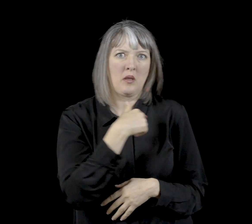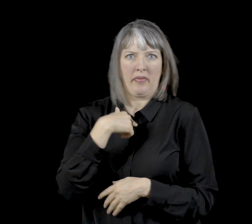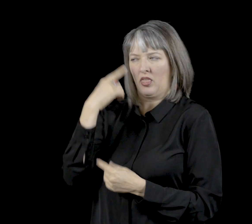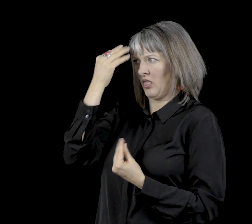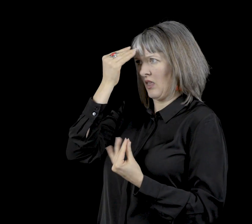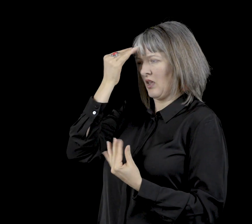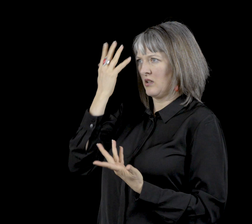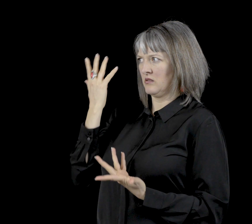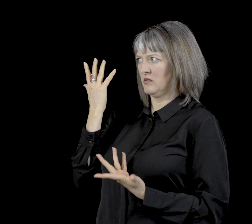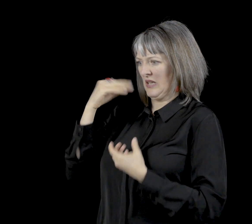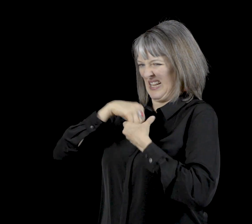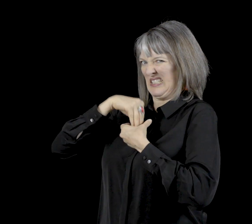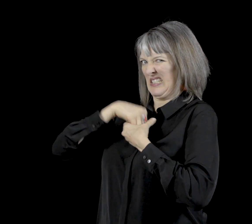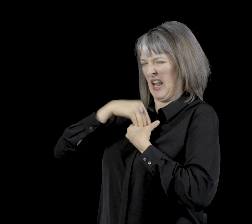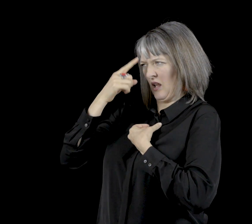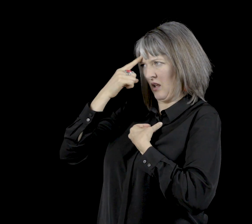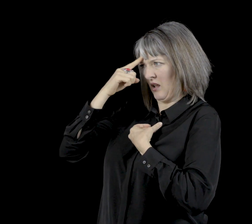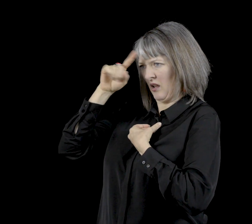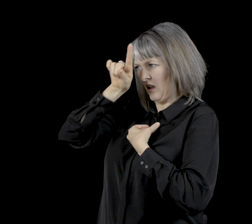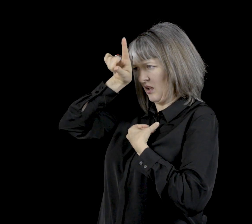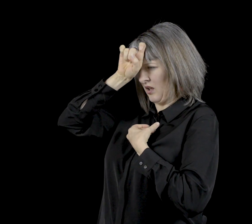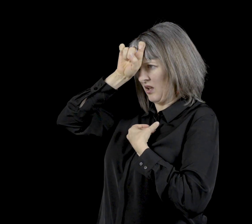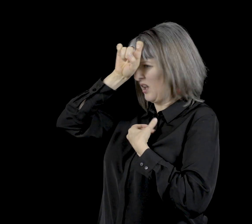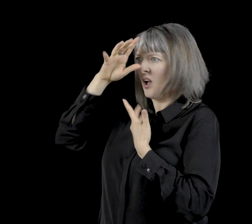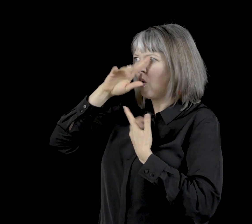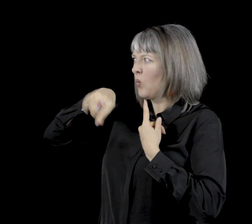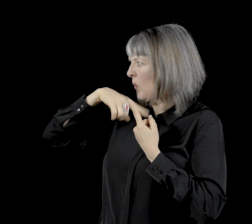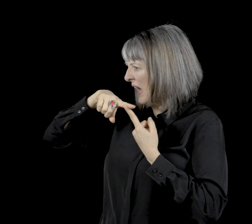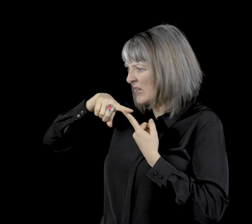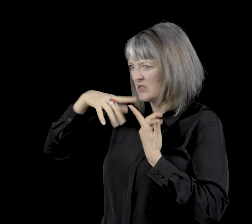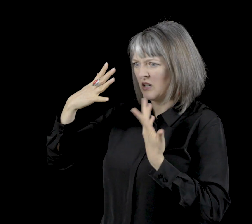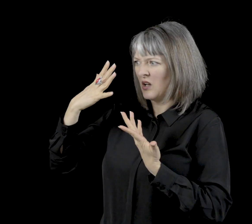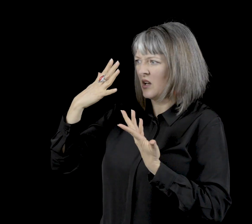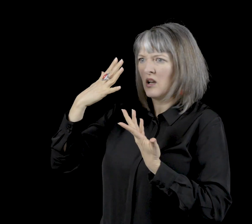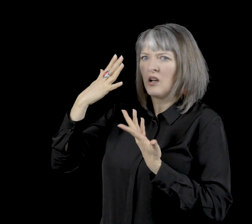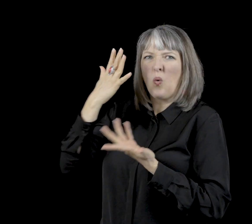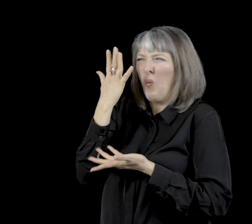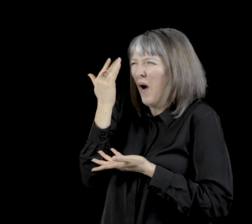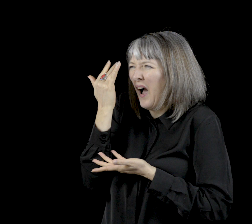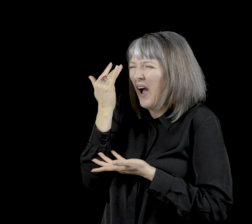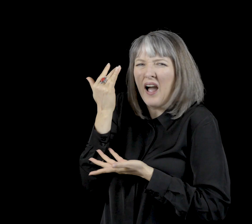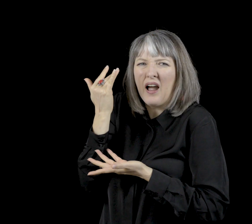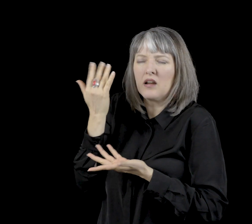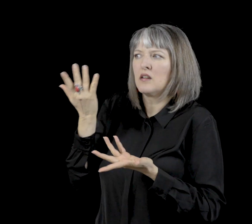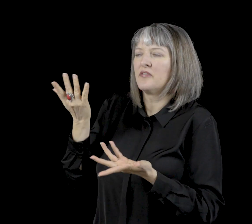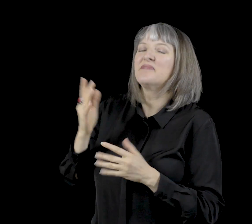Naturally my inner voice will be questioning when did this happen and why?